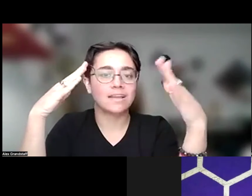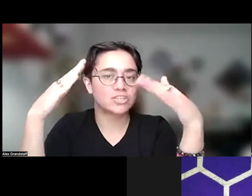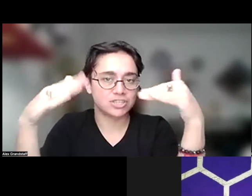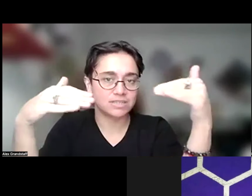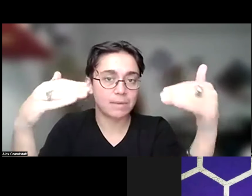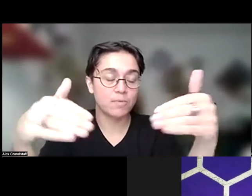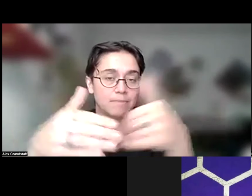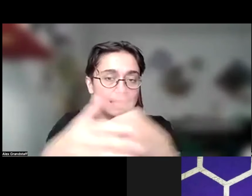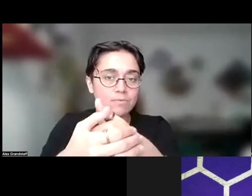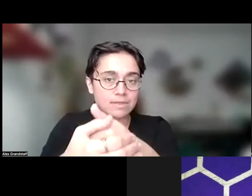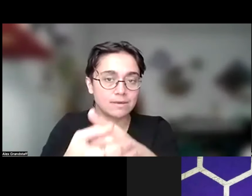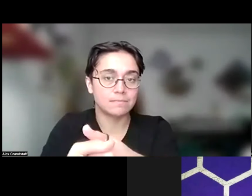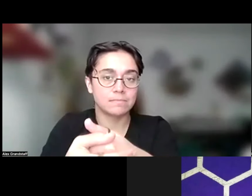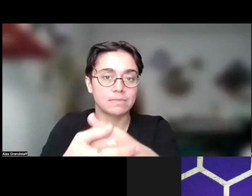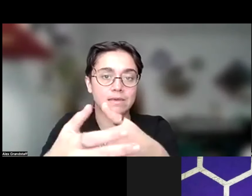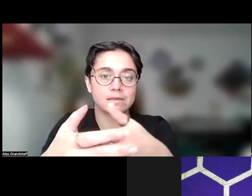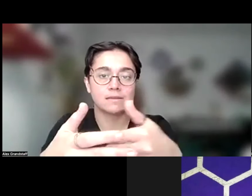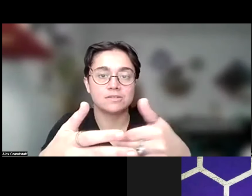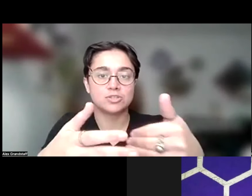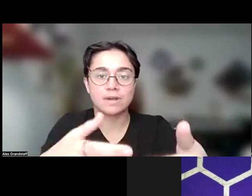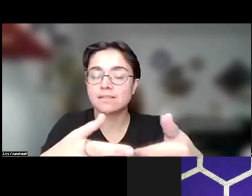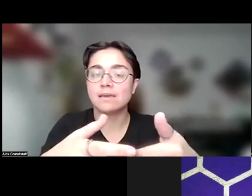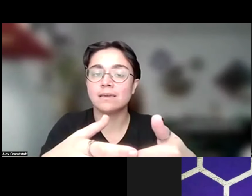Making it harder to go through the immigration process